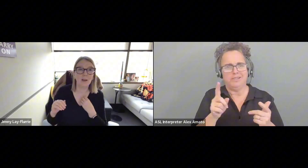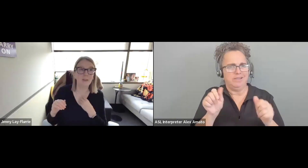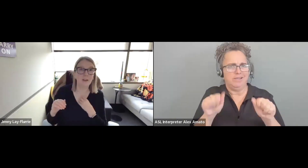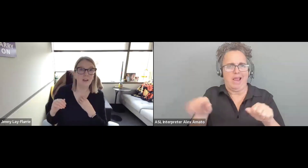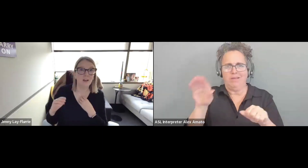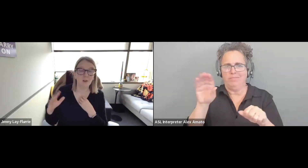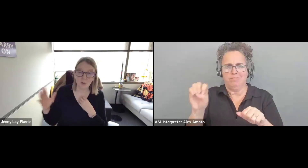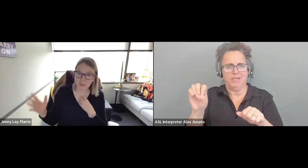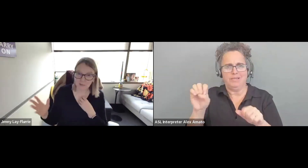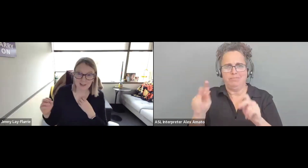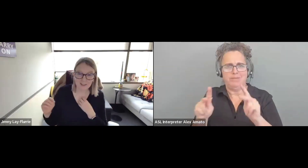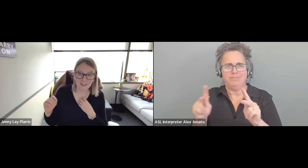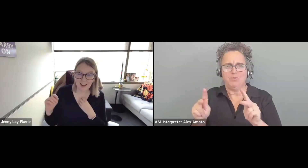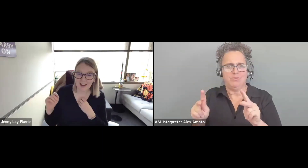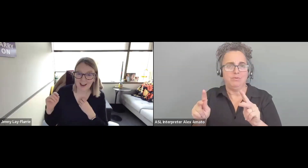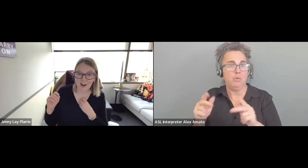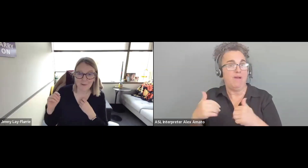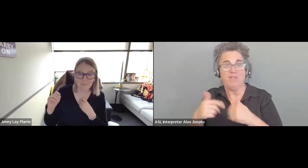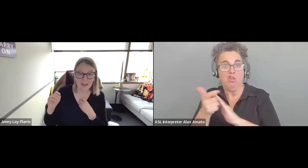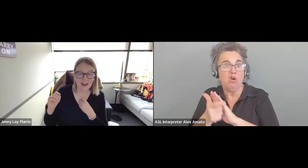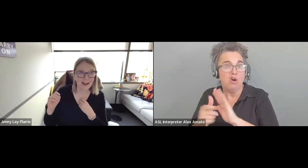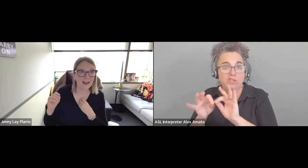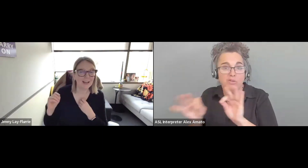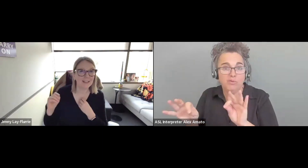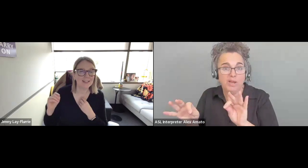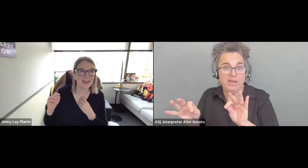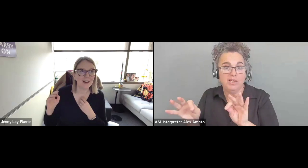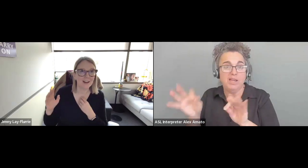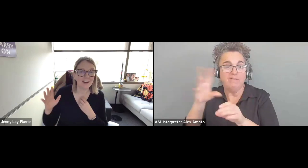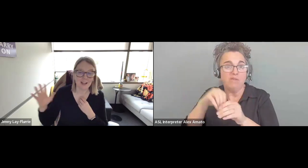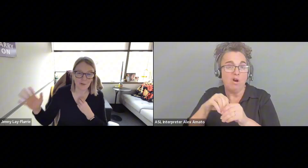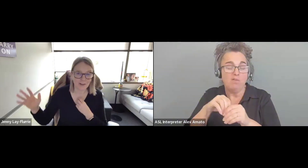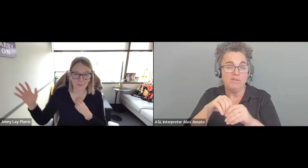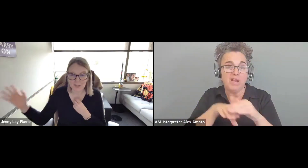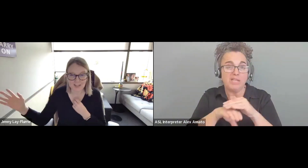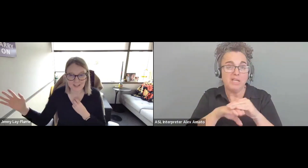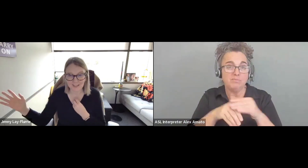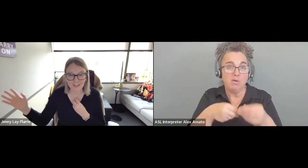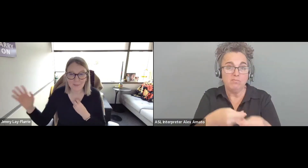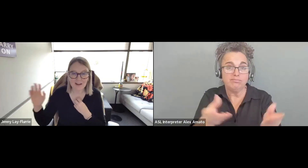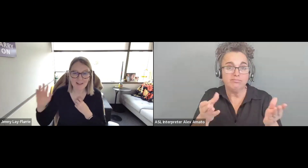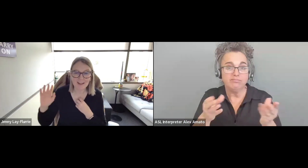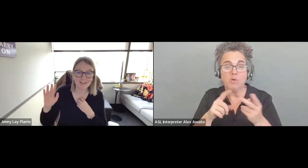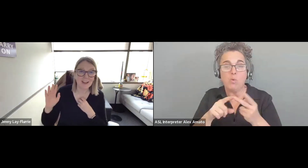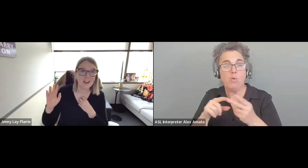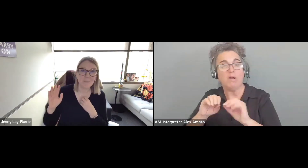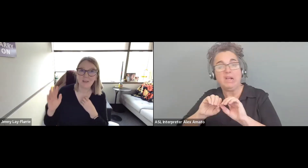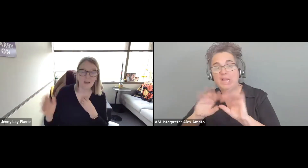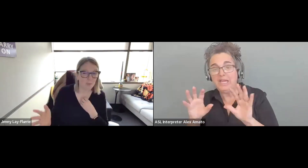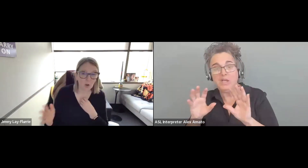with law degrees and clear expertise in some areas.